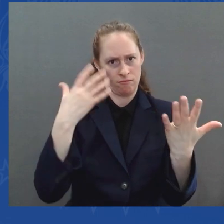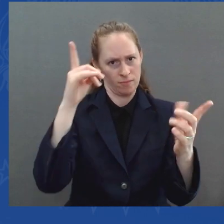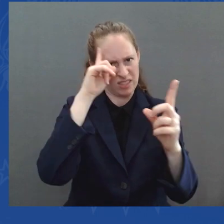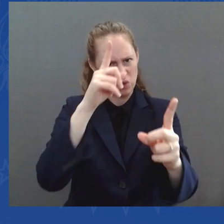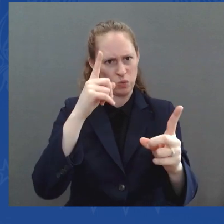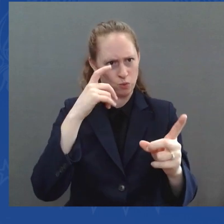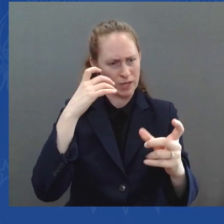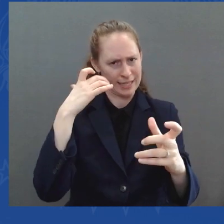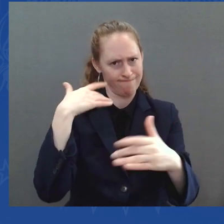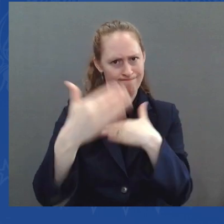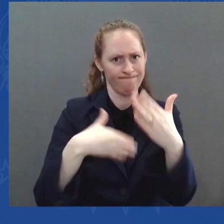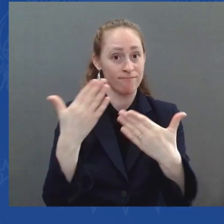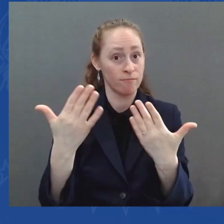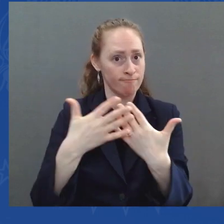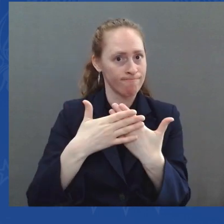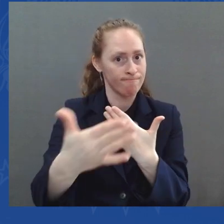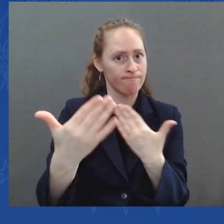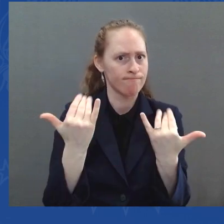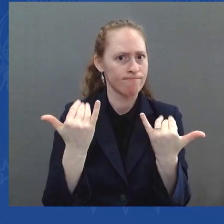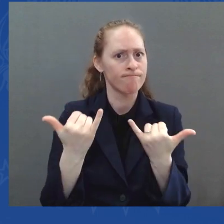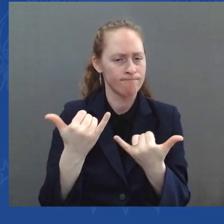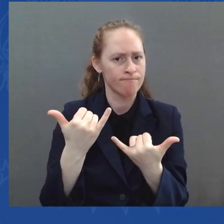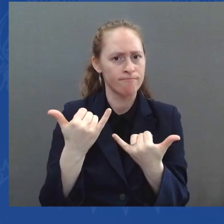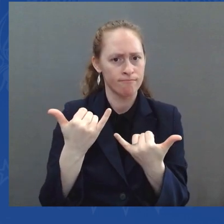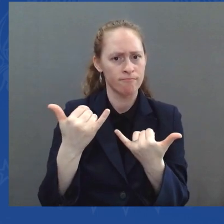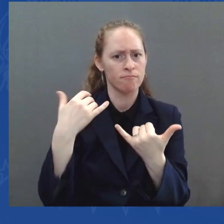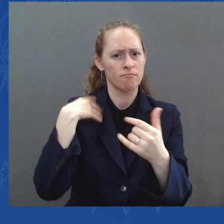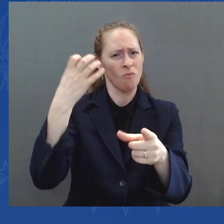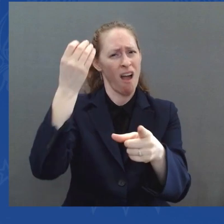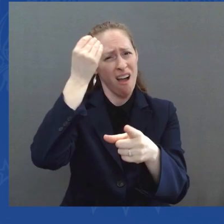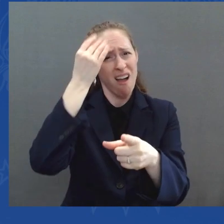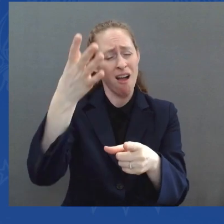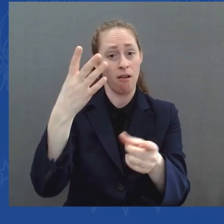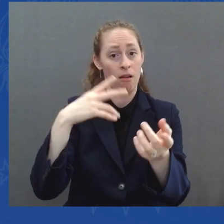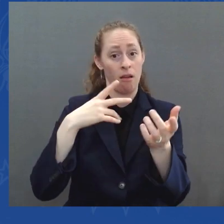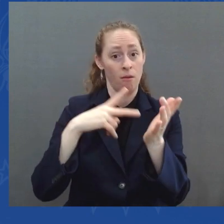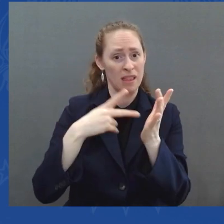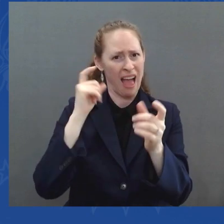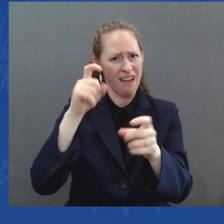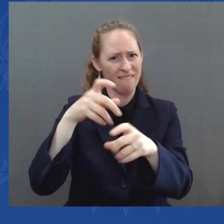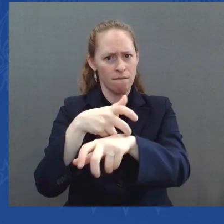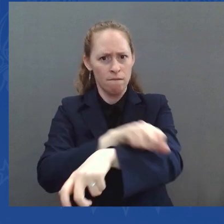Our Republican colleagues, as they say in certainly haven't changed a whole hell of a lot.